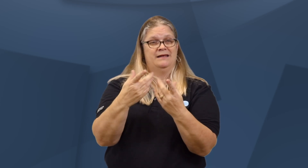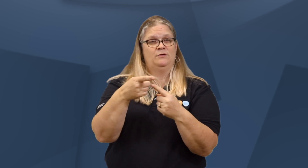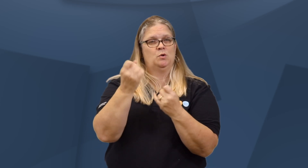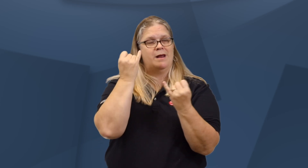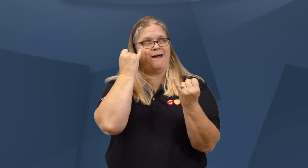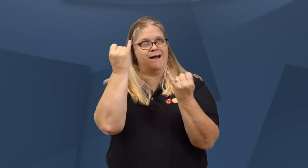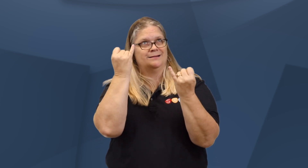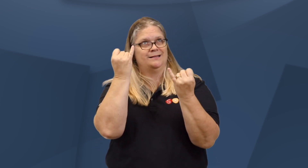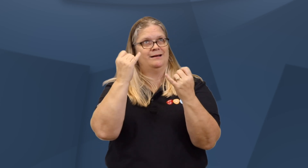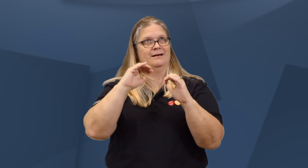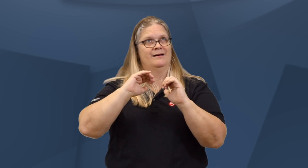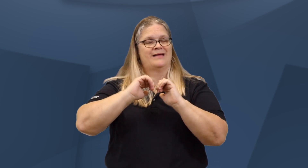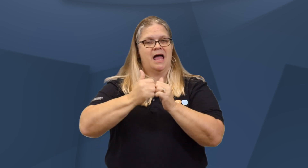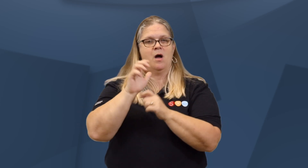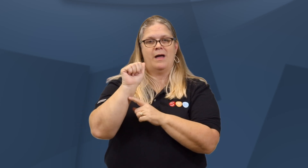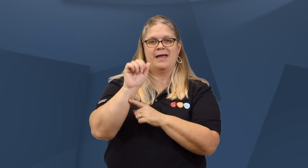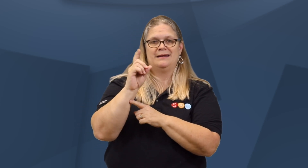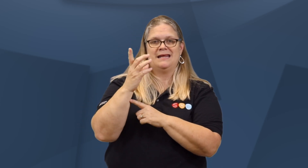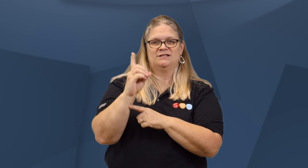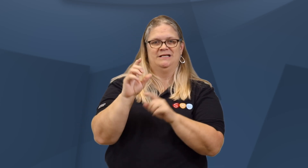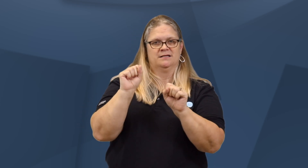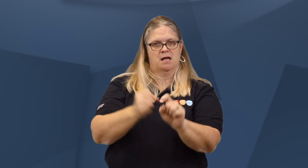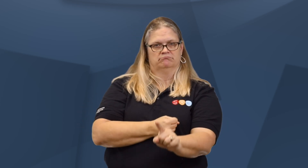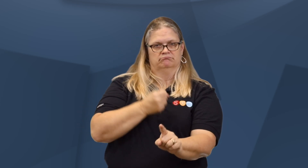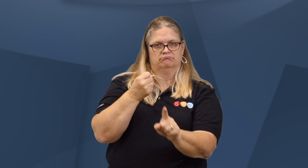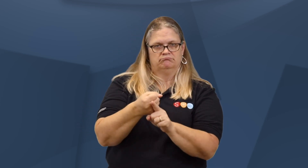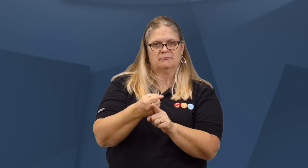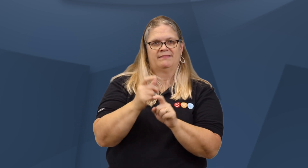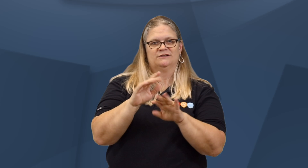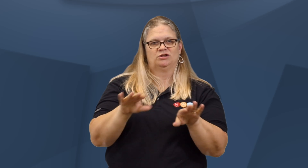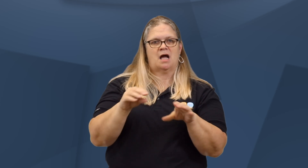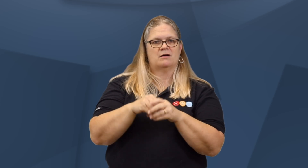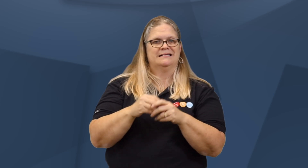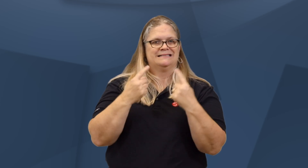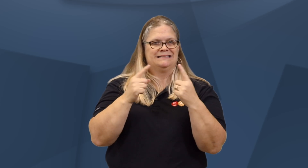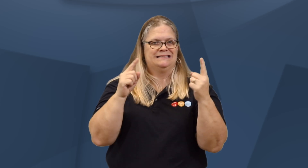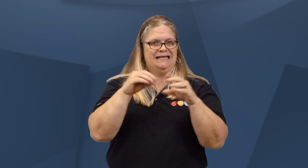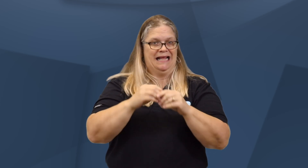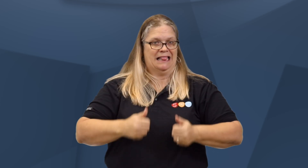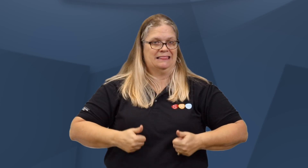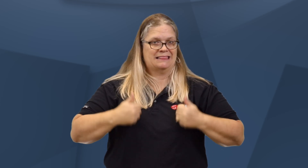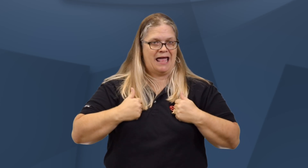in giving you an idea of how ADHD can impact the child and succeeding in life